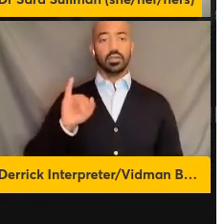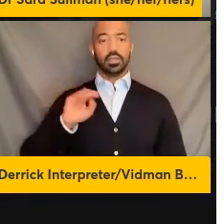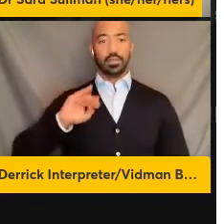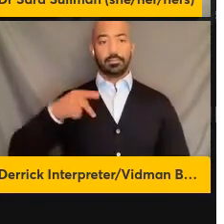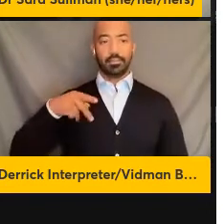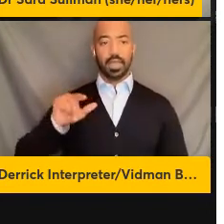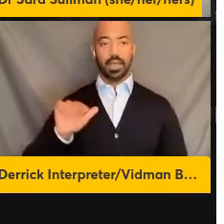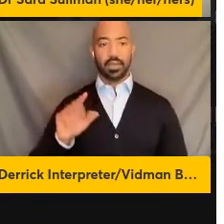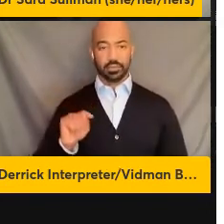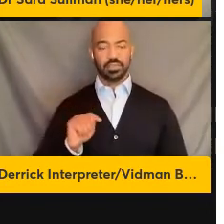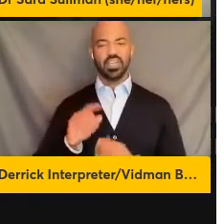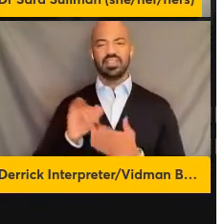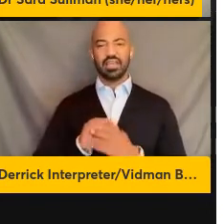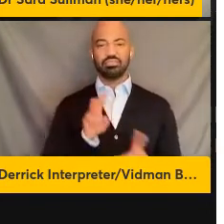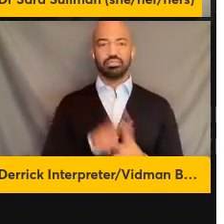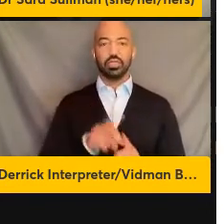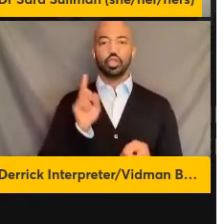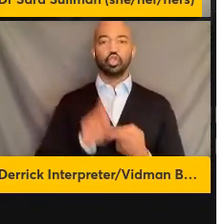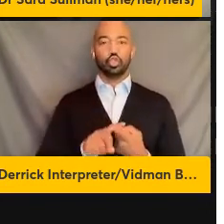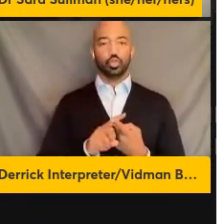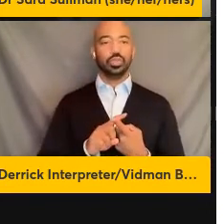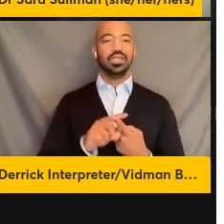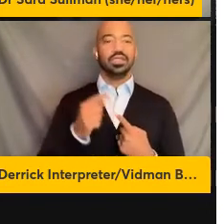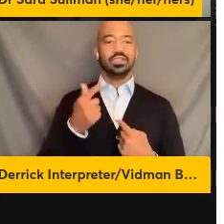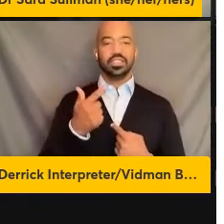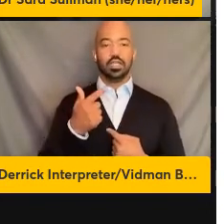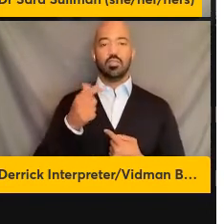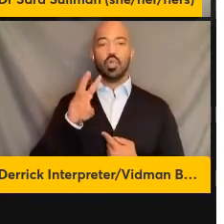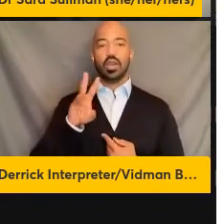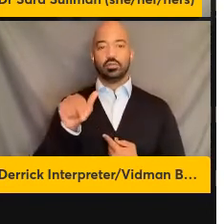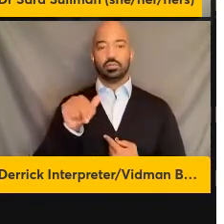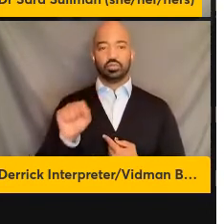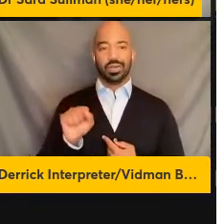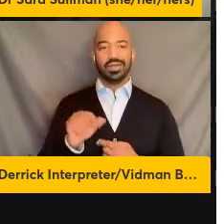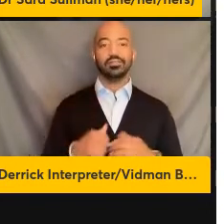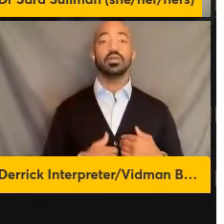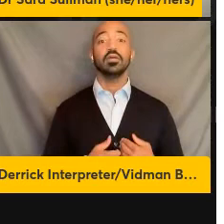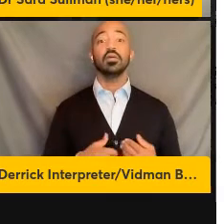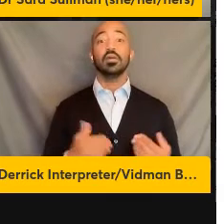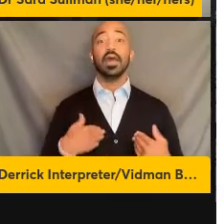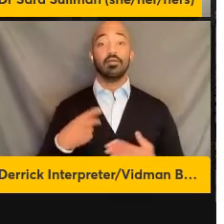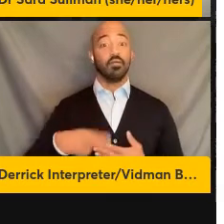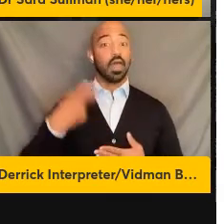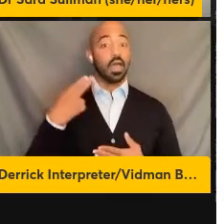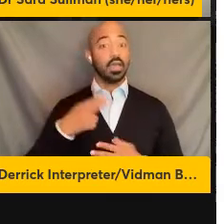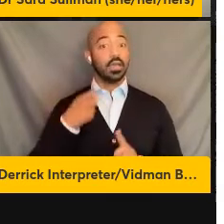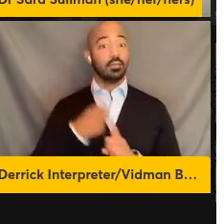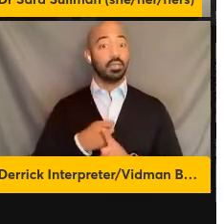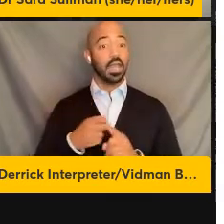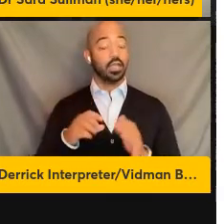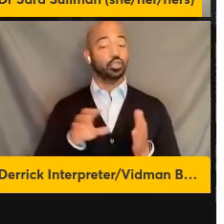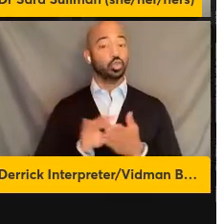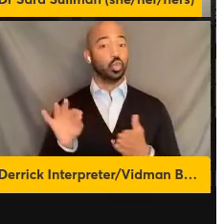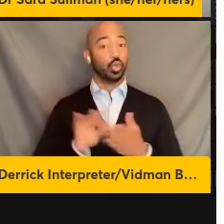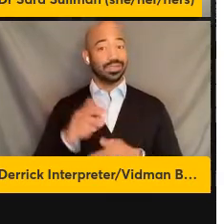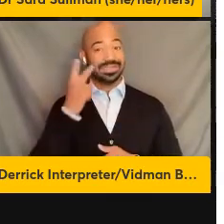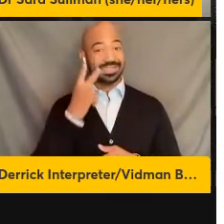we identified in the genome wide association study. And you can see this high impact score, which predicts transcription factor